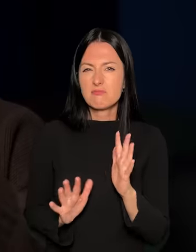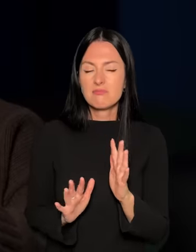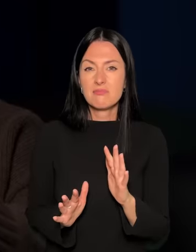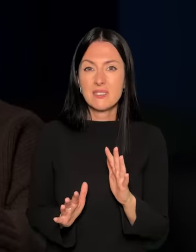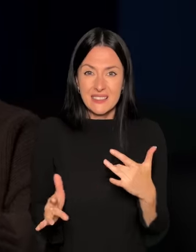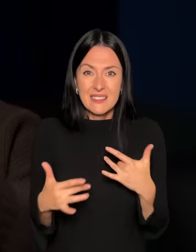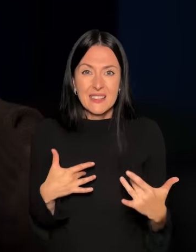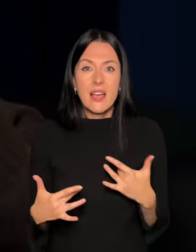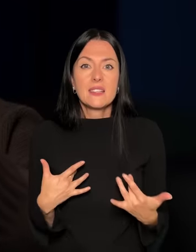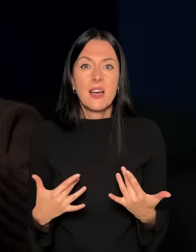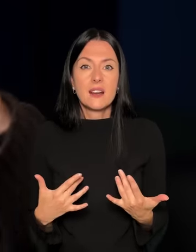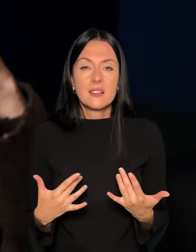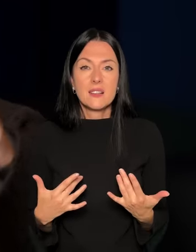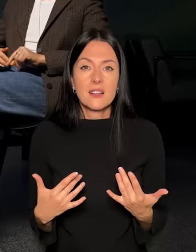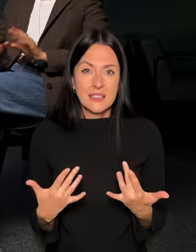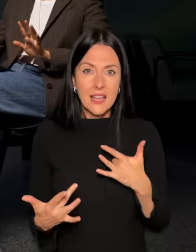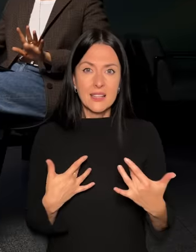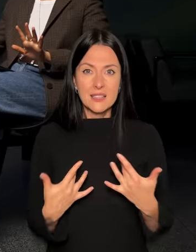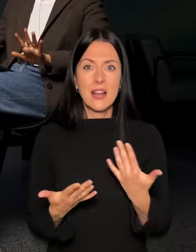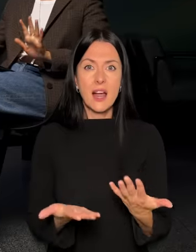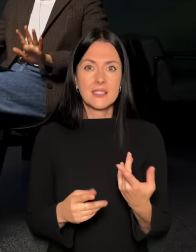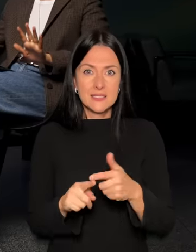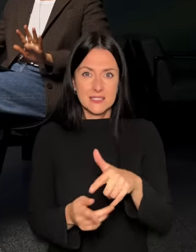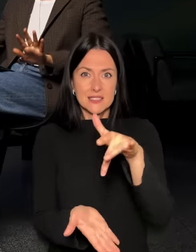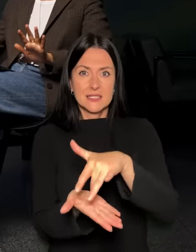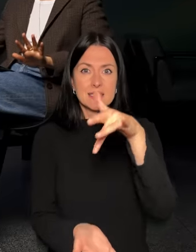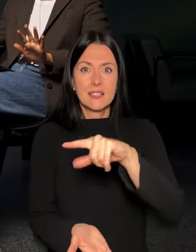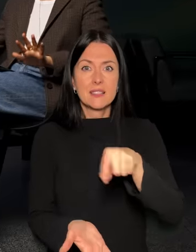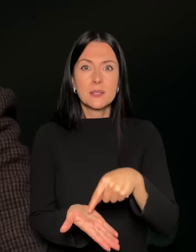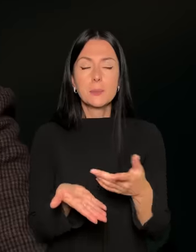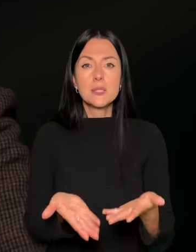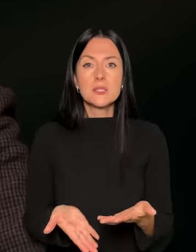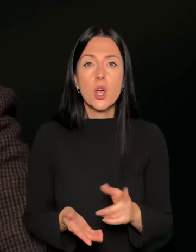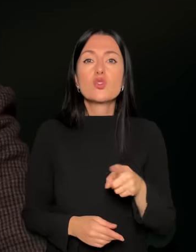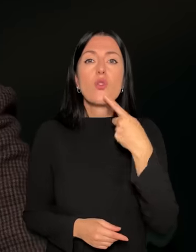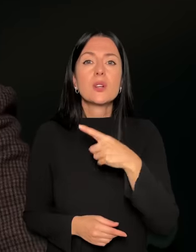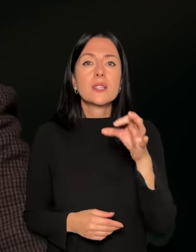right in the city center. Not to mention the outskirts